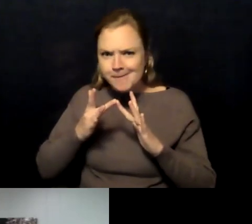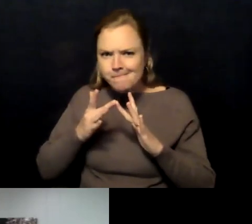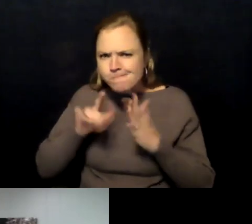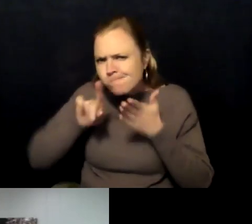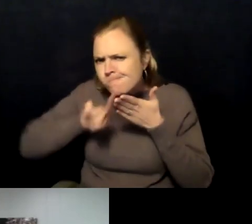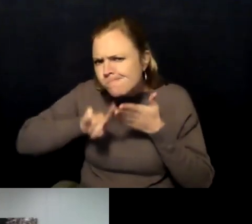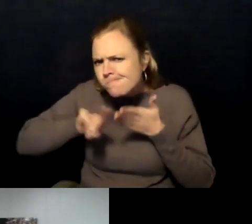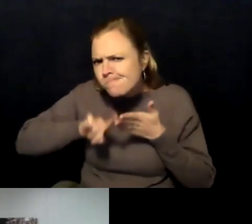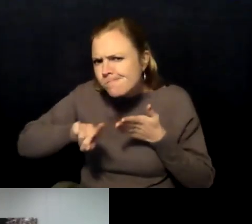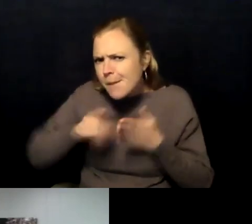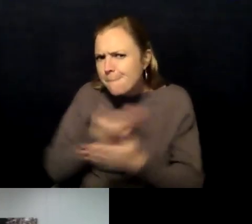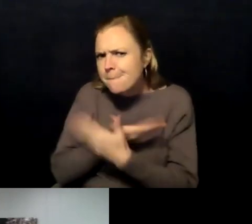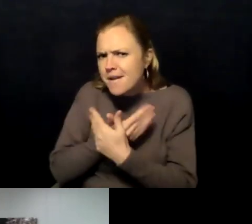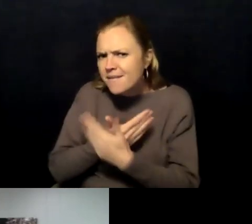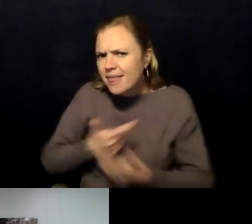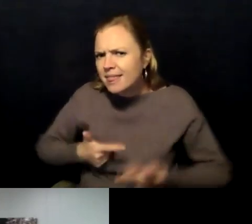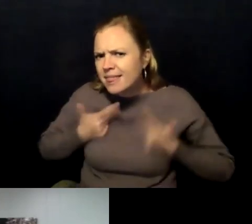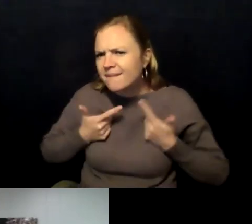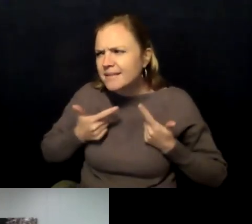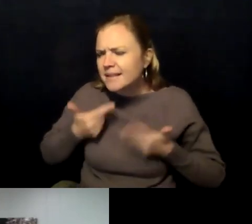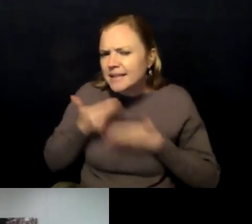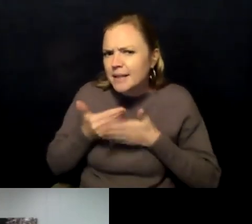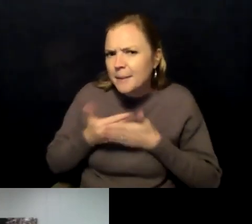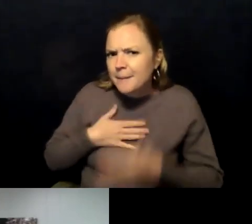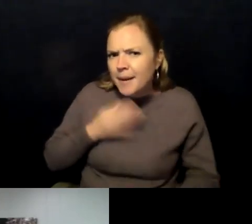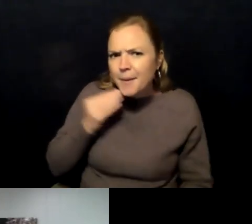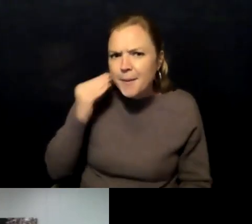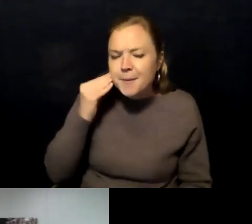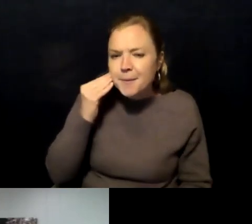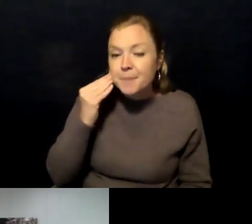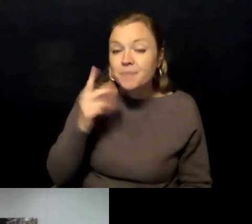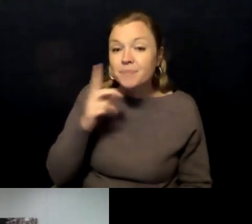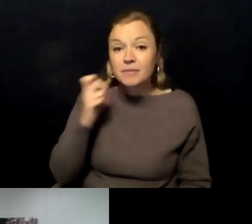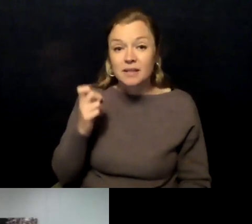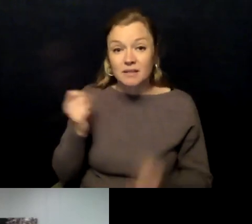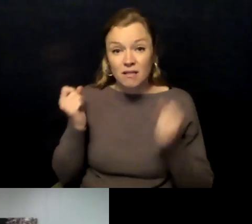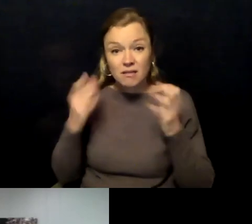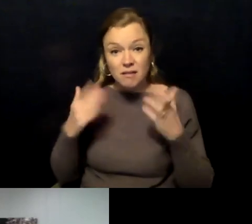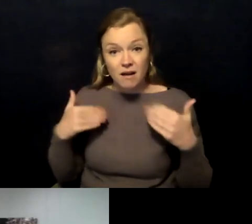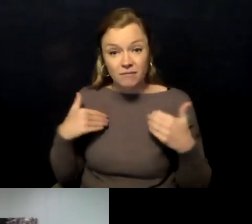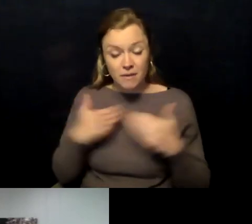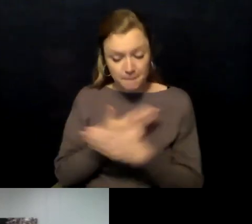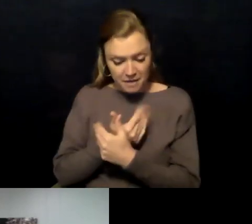your area, because a lot of butterflies have very specific plants that they like